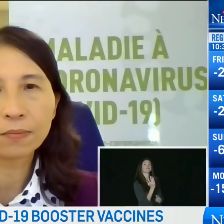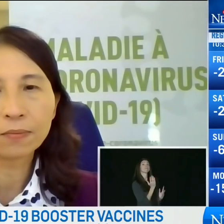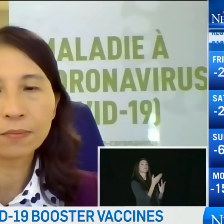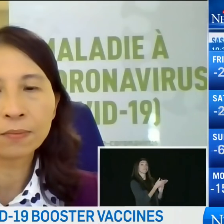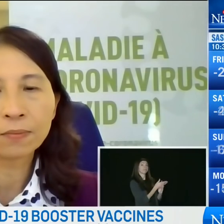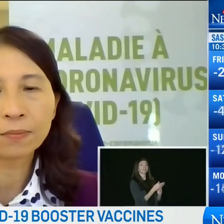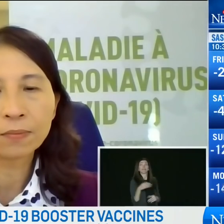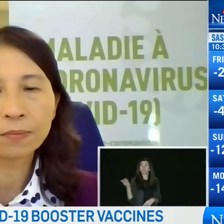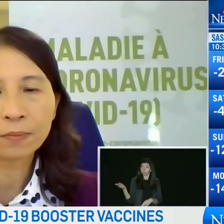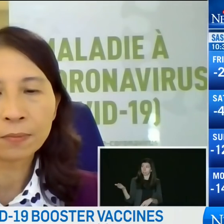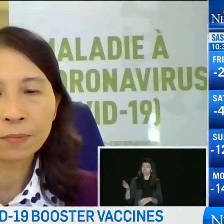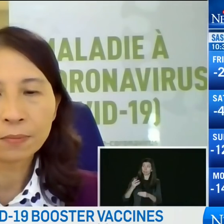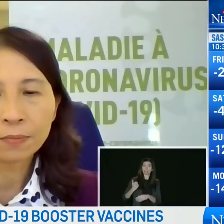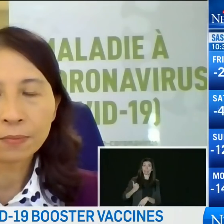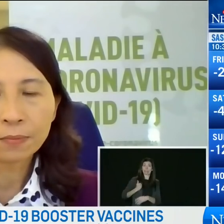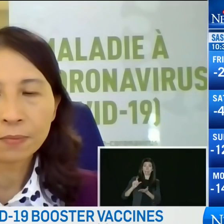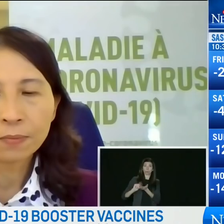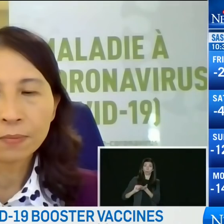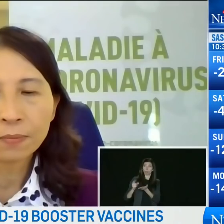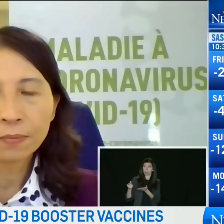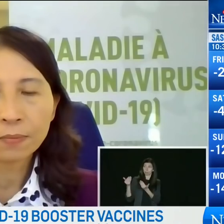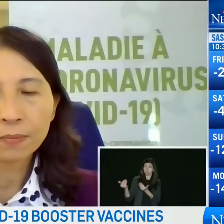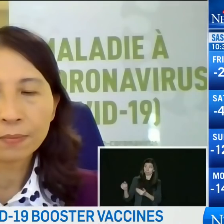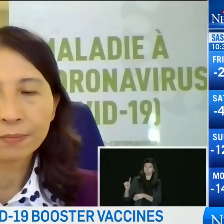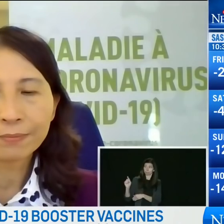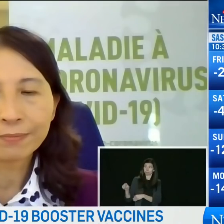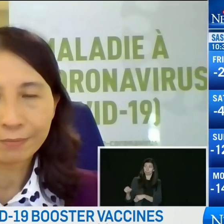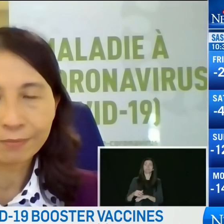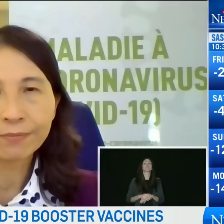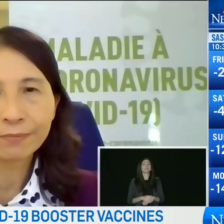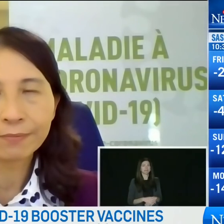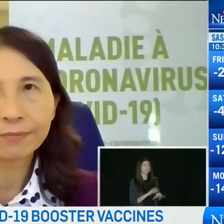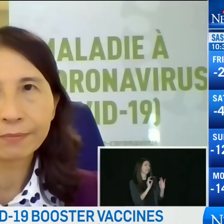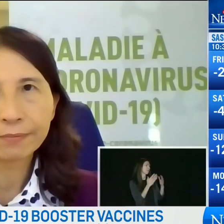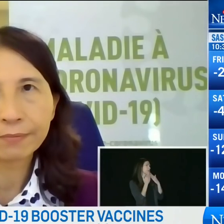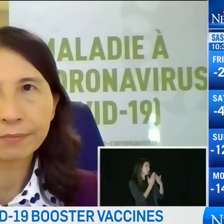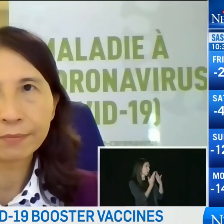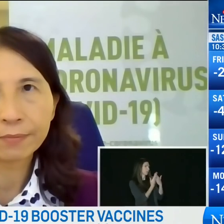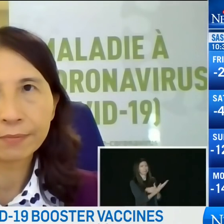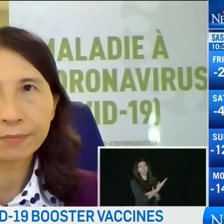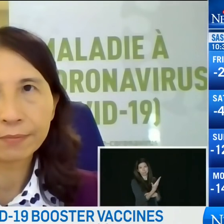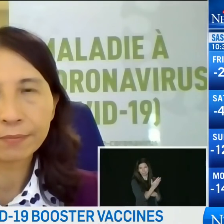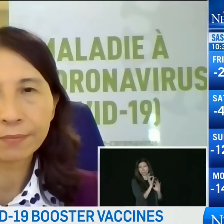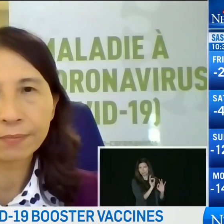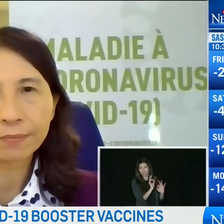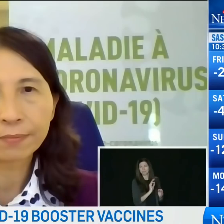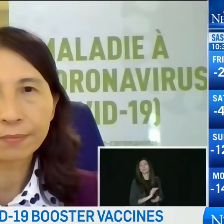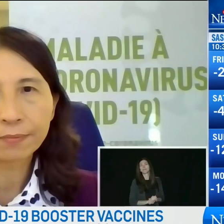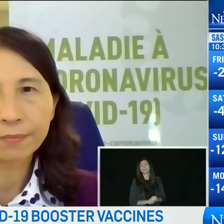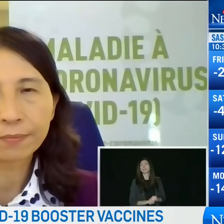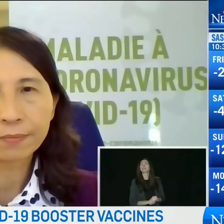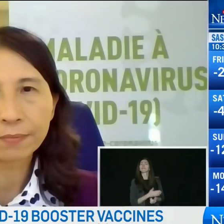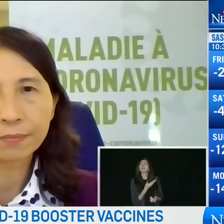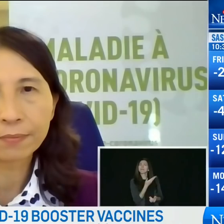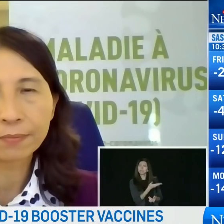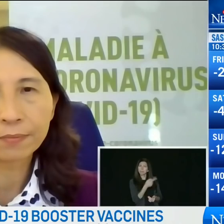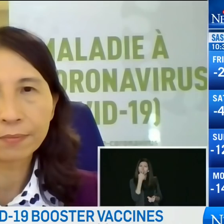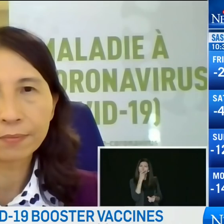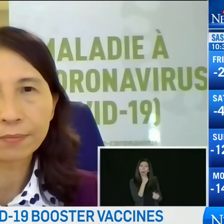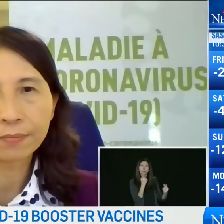Voice of Interpreter: OPERATOR, NEXT QUESTION. CATHERINE LEVESQUE, THE CANADIAN PRESS. OVER TO YOU. Reporter: [ Voice of